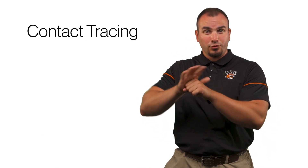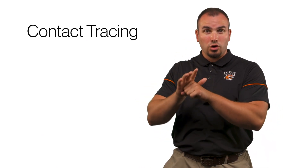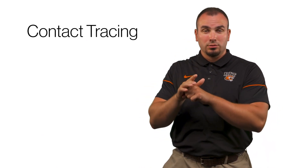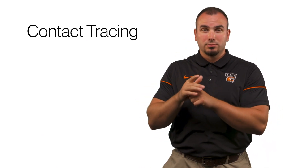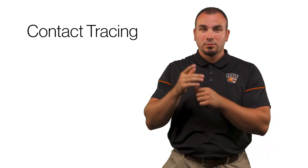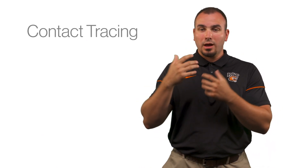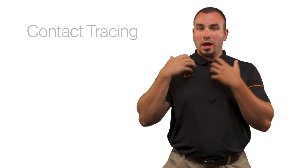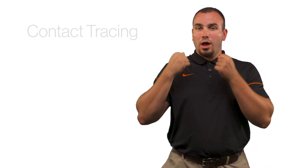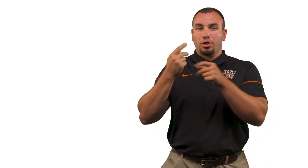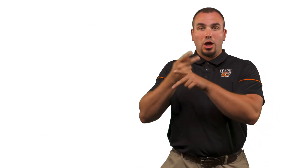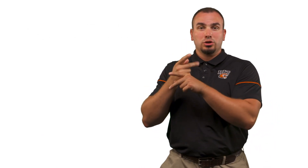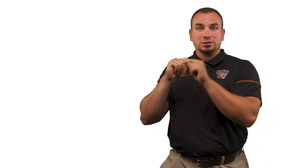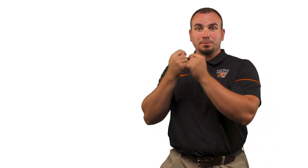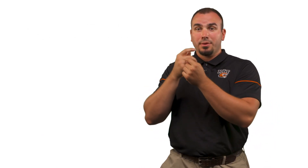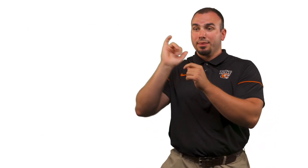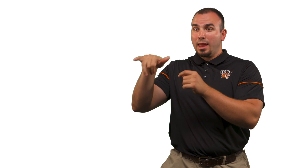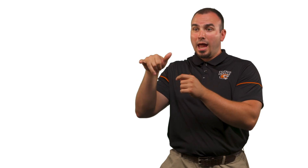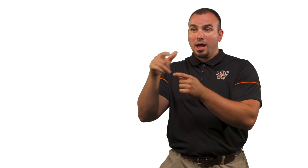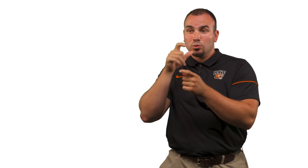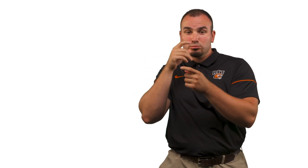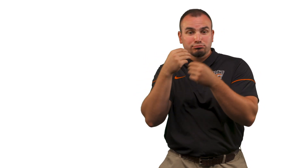If you have COVID-19, the health care team